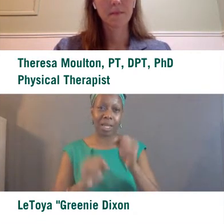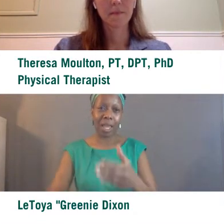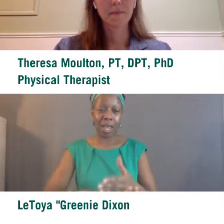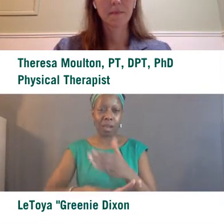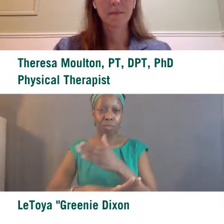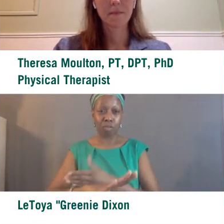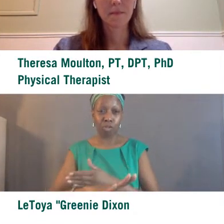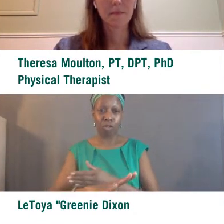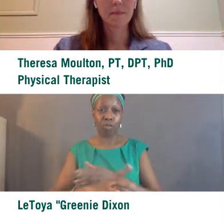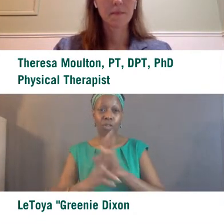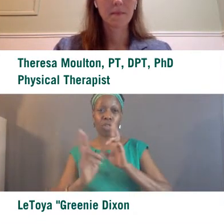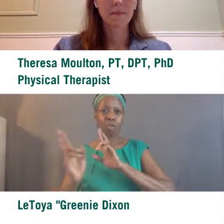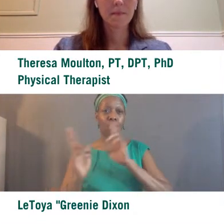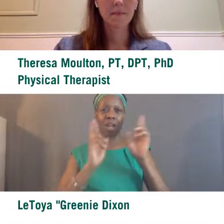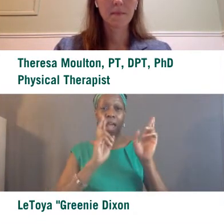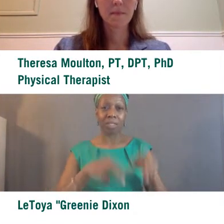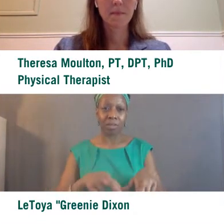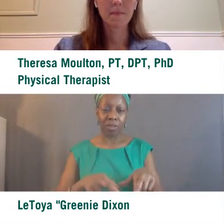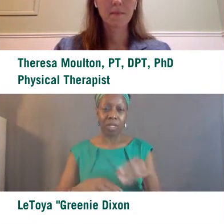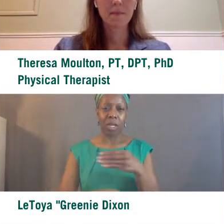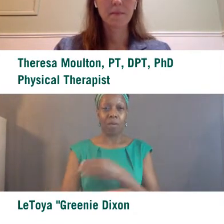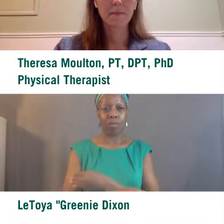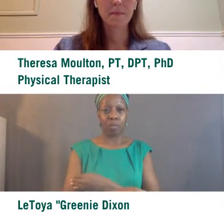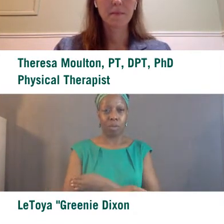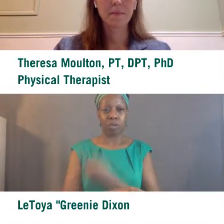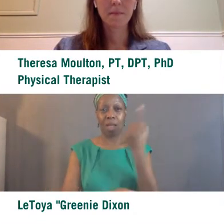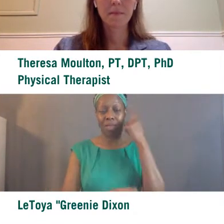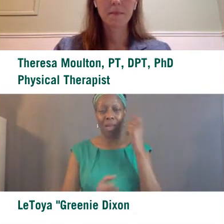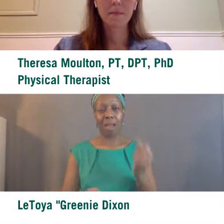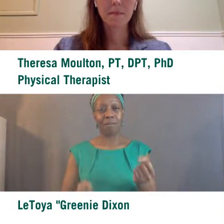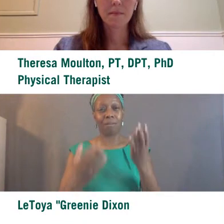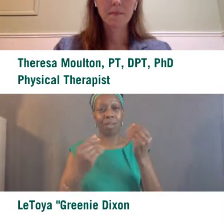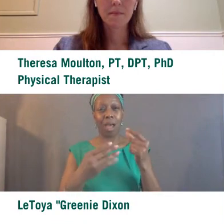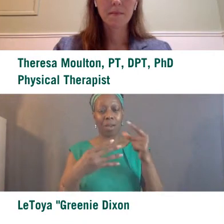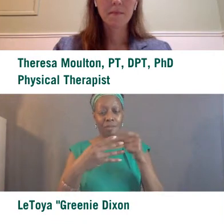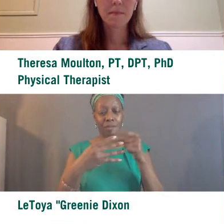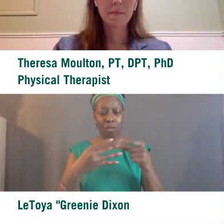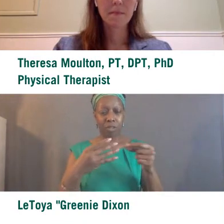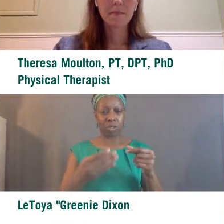So I think that there are a lot of options to reduce muscle tone to gain more range of motion